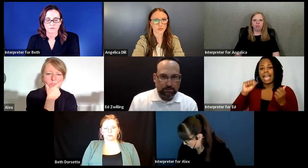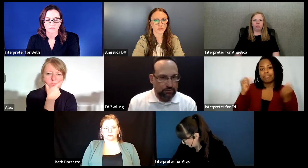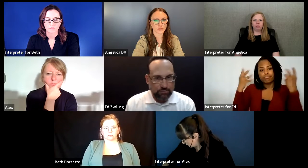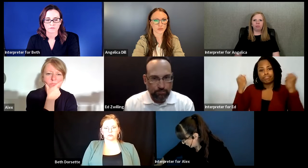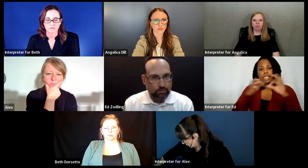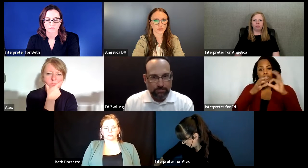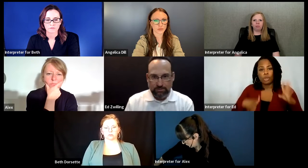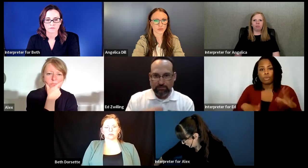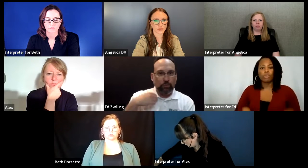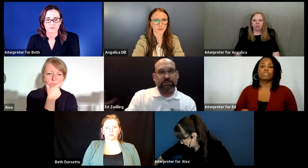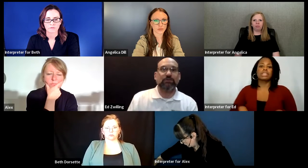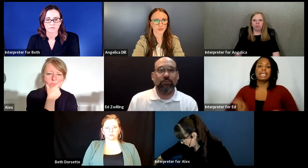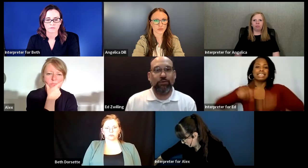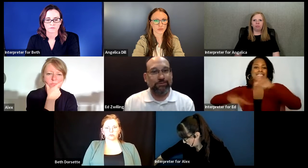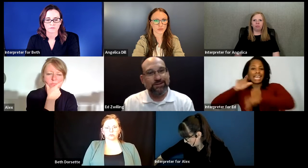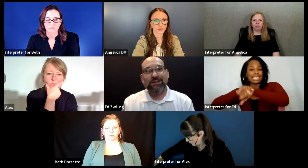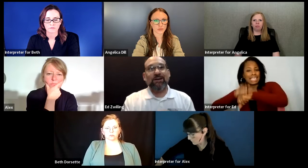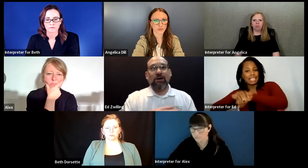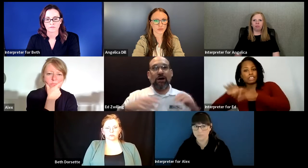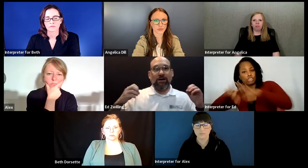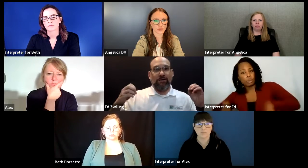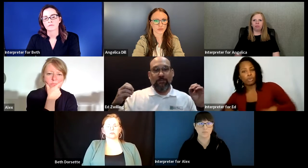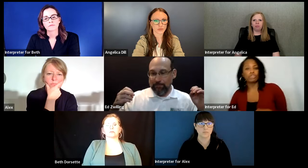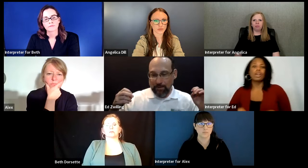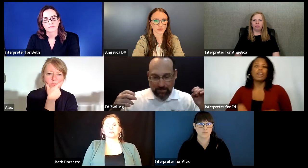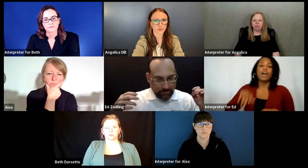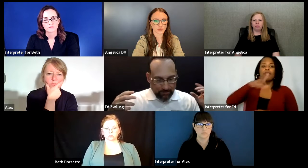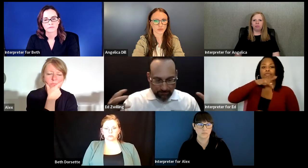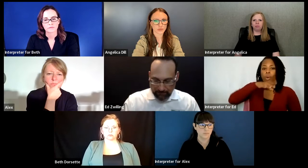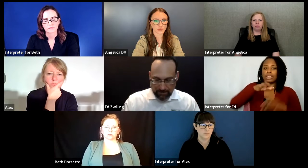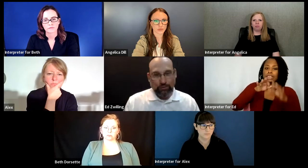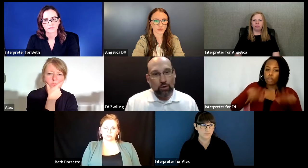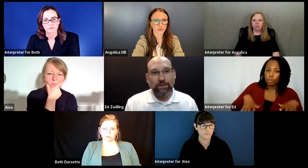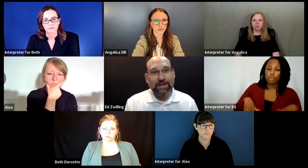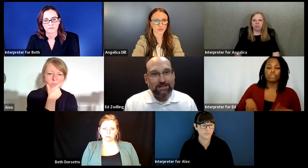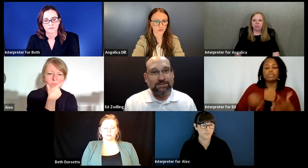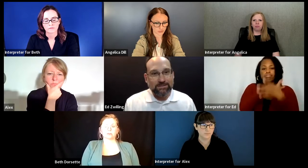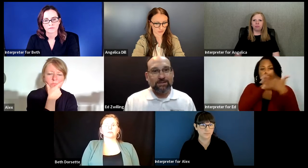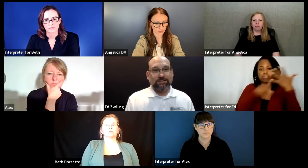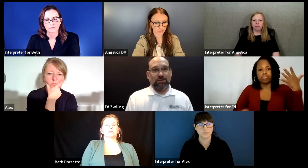English interpreters and voice interpreters in your Rolodex.